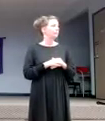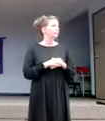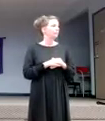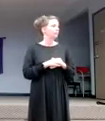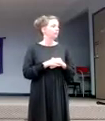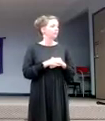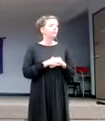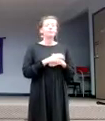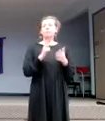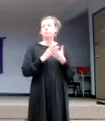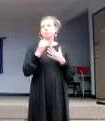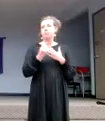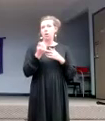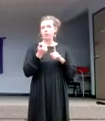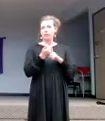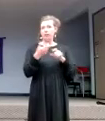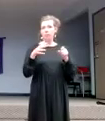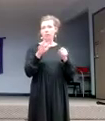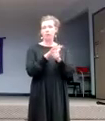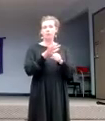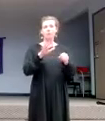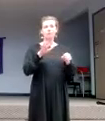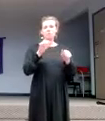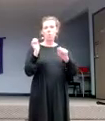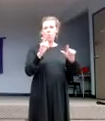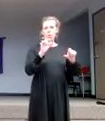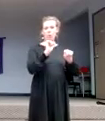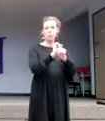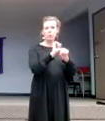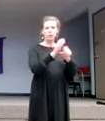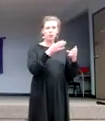So the project covers the full work in the street, like I described, it covers the lateral work